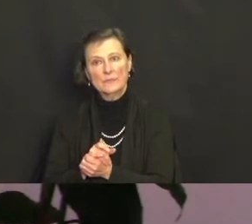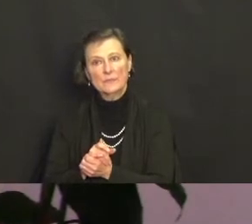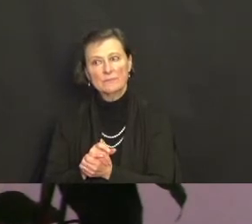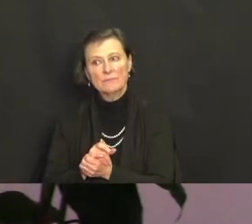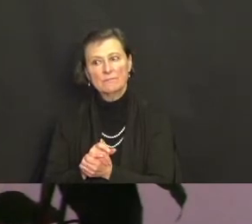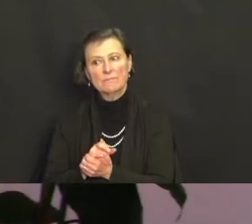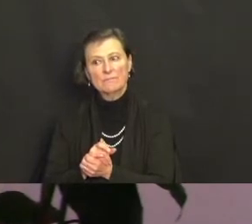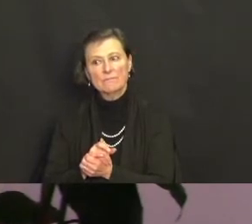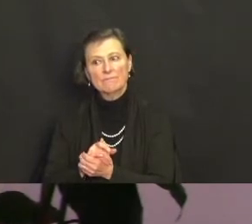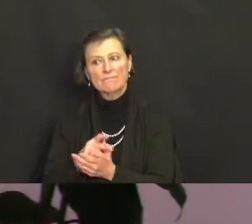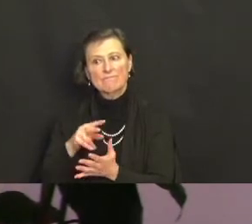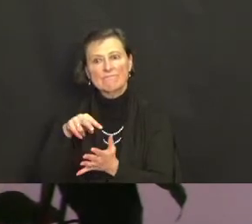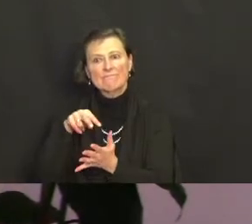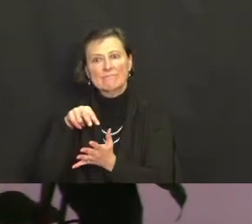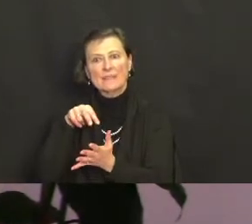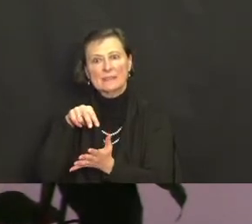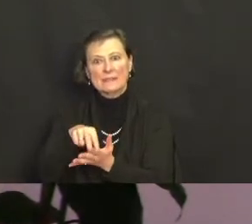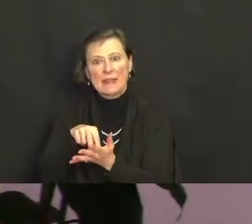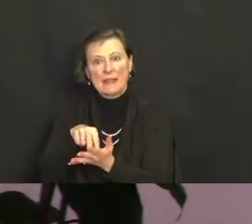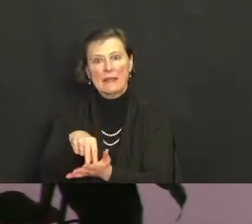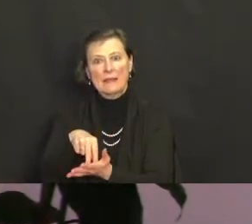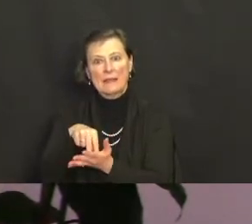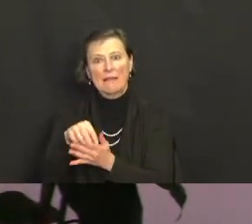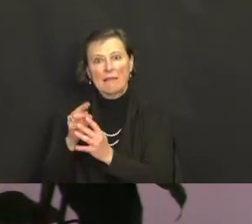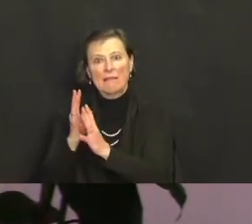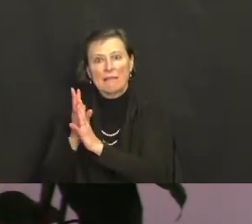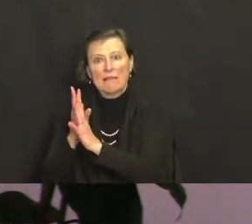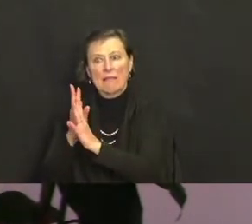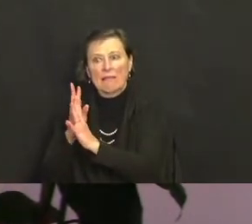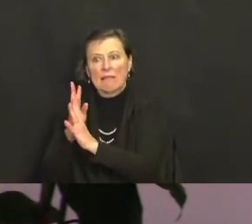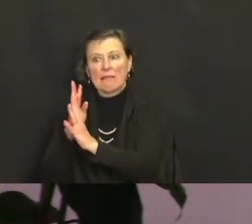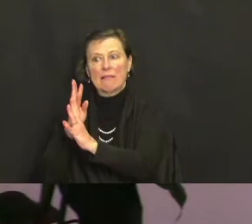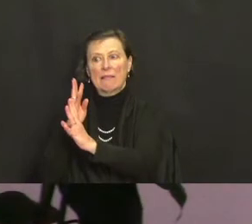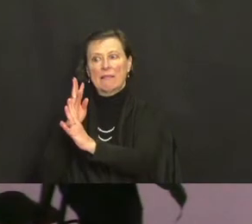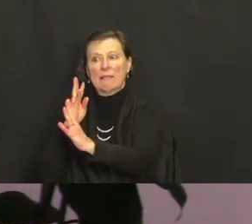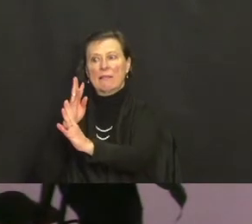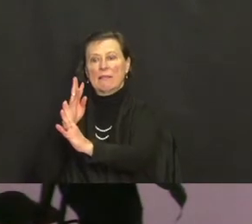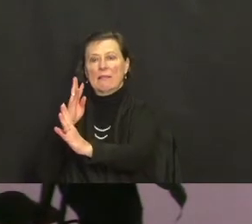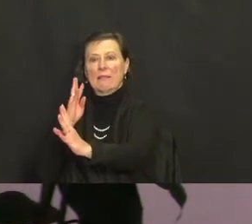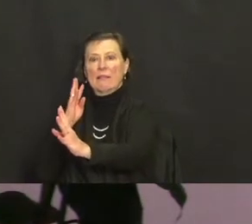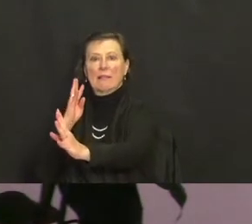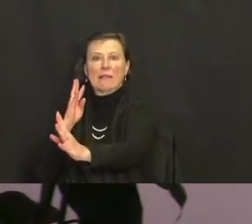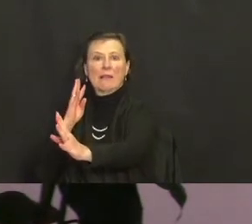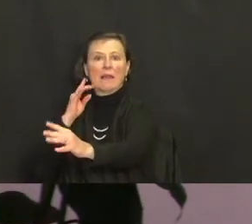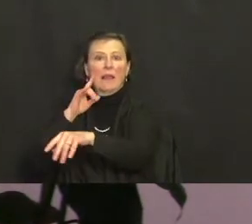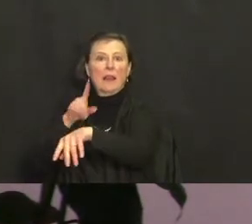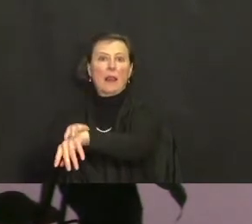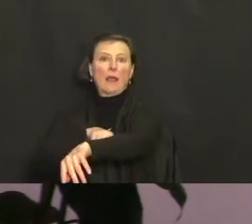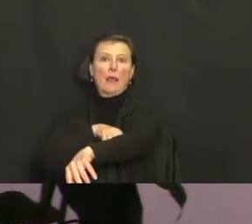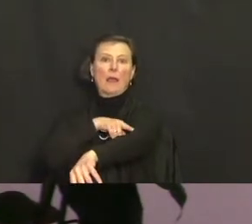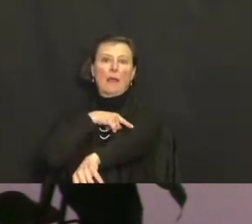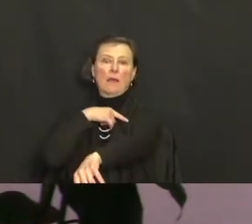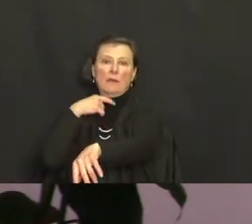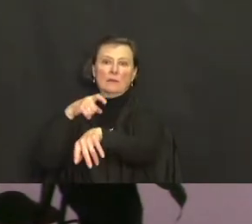Standing in a long line. Standing in a long line for a long time.